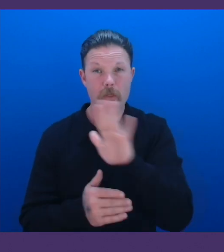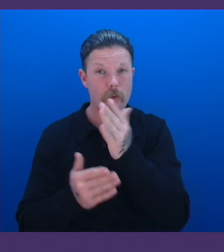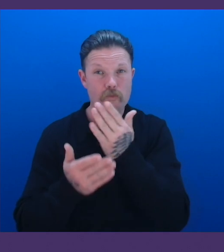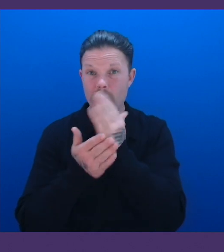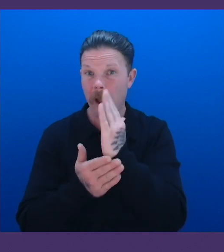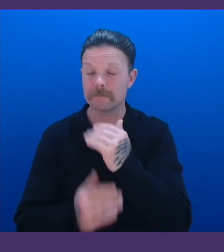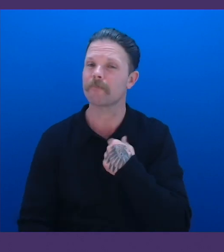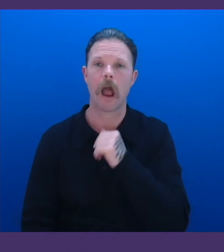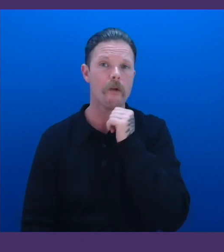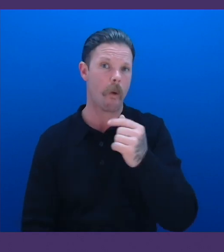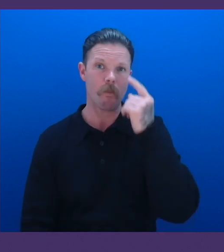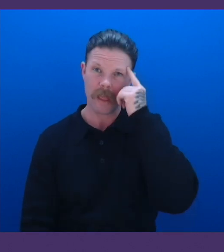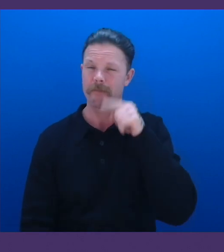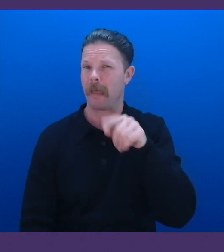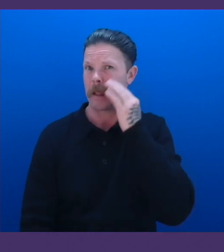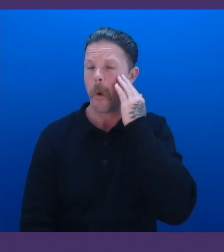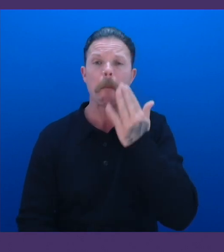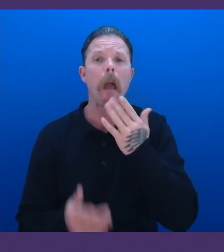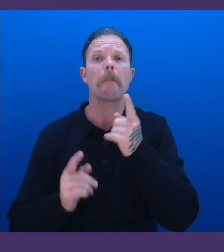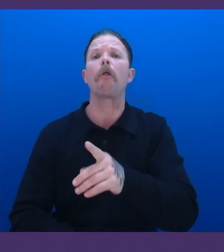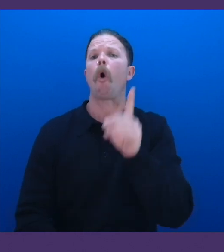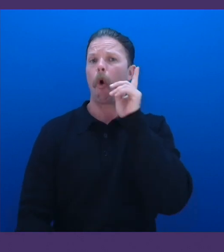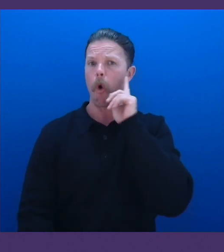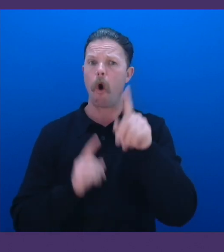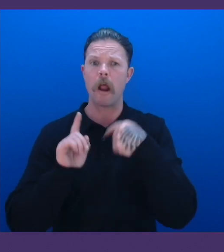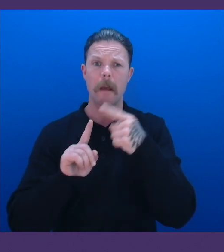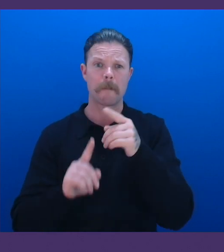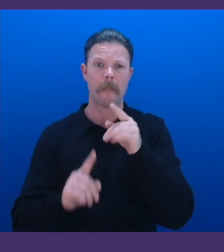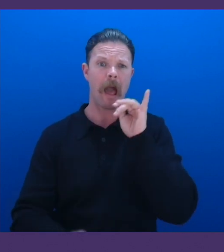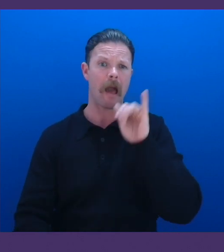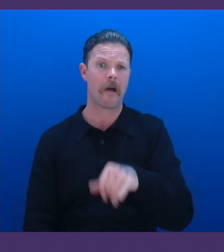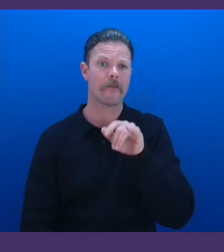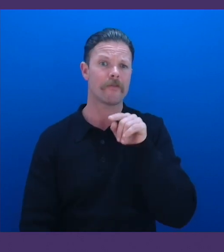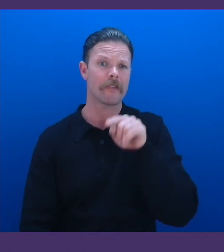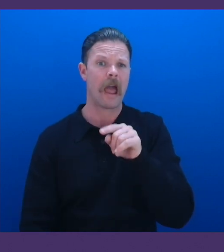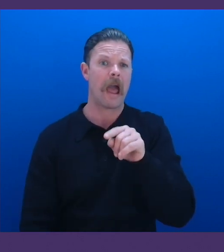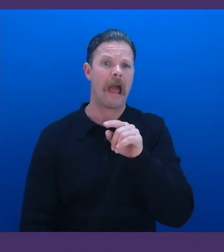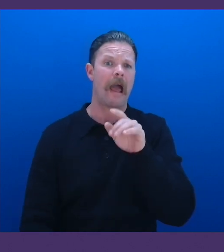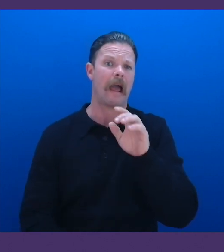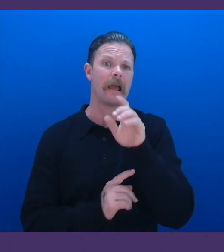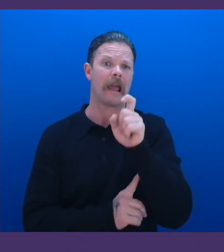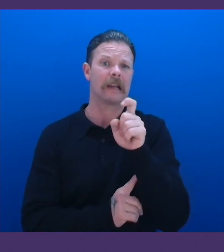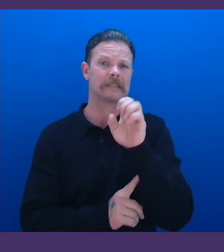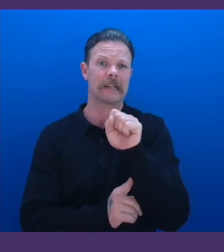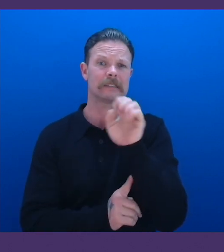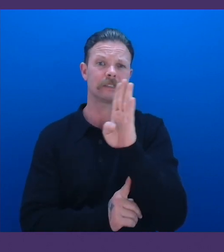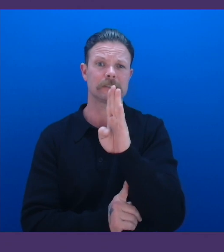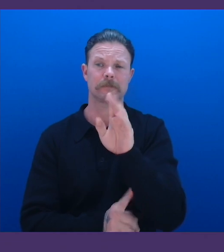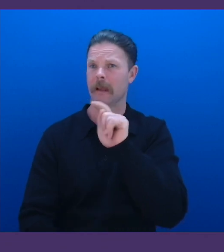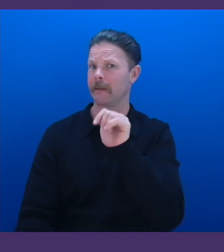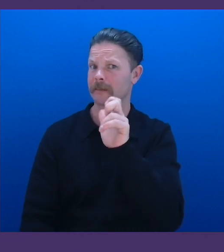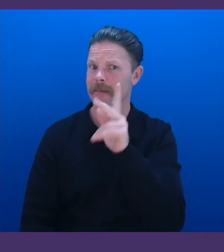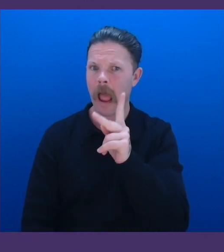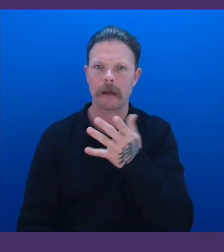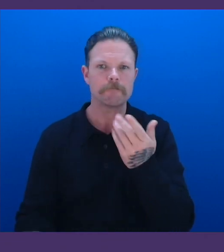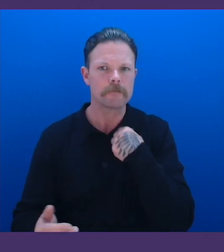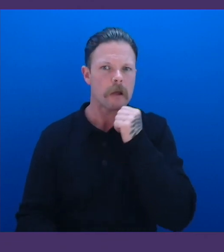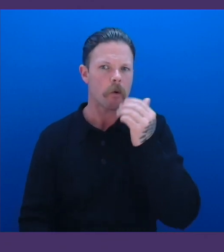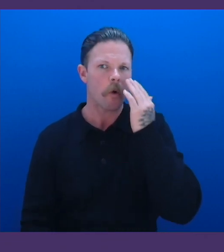I mean, maybe they have heard about the Accessibility Act, but I don't think they know what they are entitled to do, and it's exactly the same as with the Web Accessibility Directive.